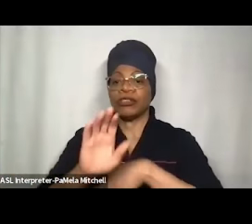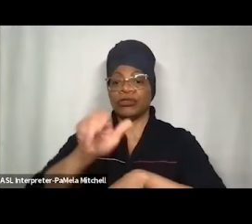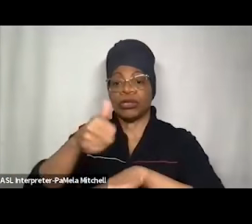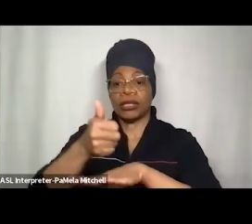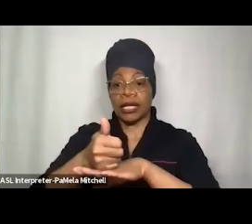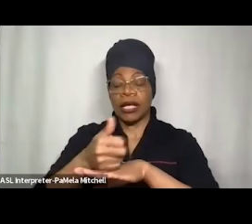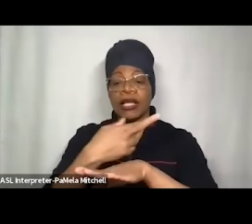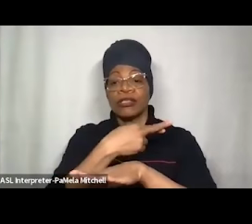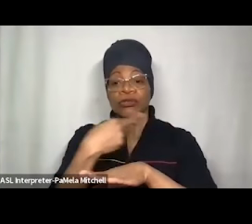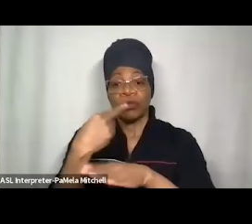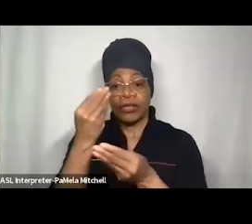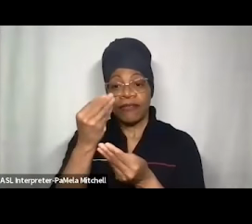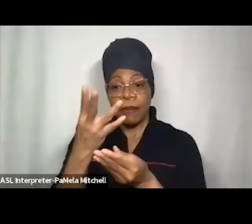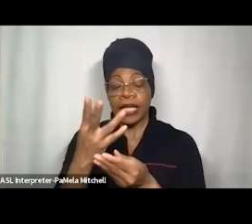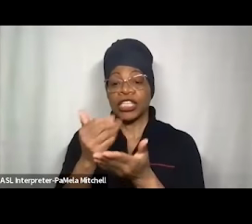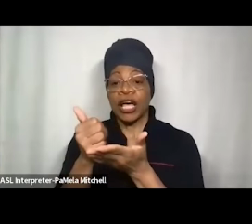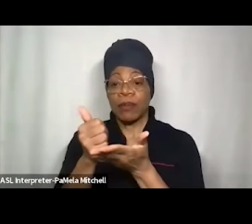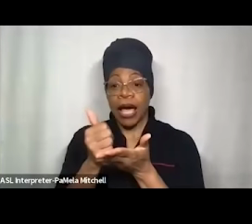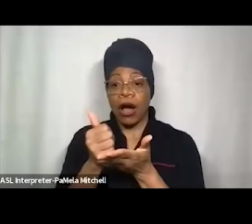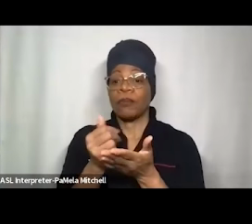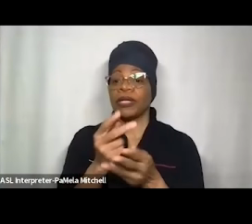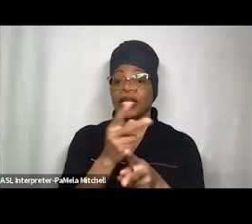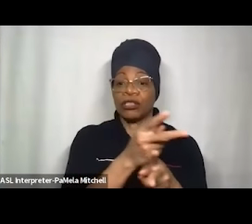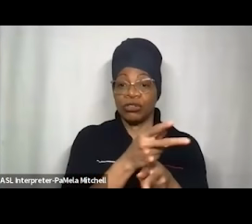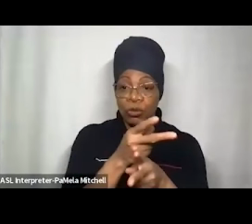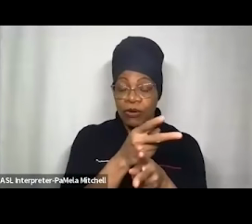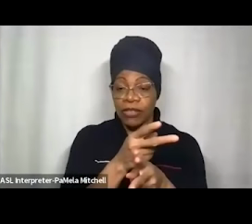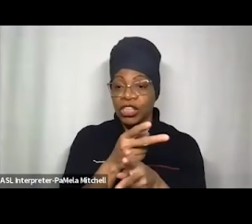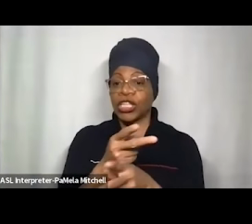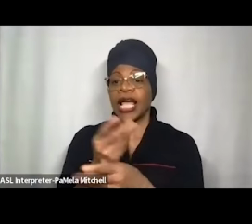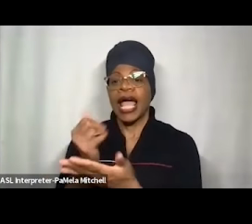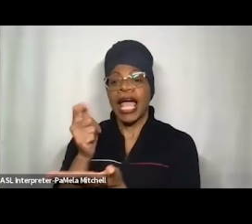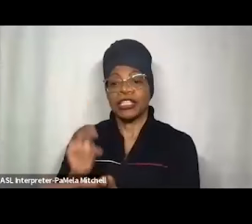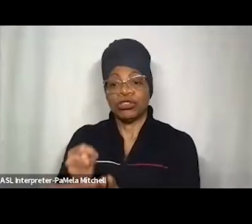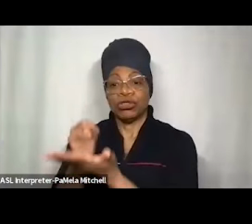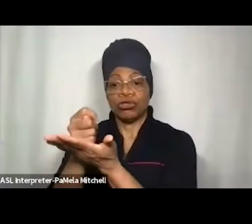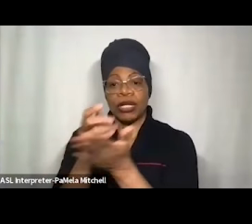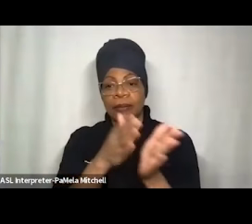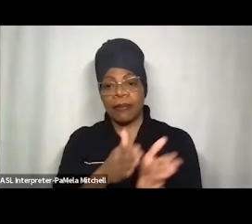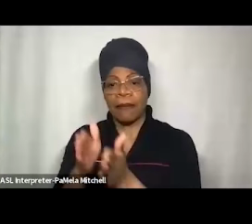in both supervision and treatment planning as you develop a unified kind of a treatment plan,